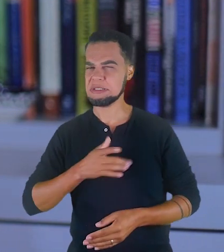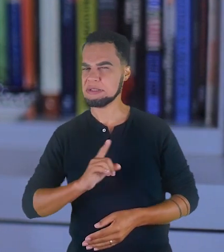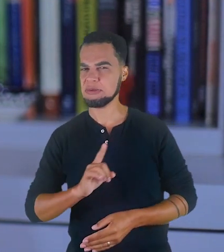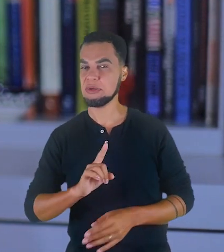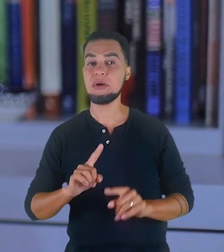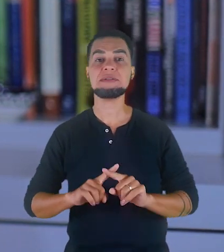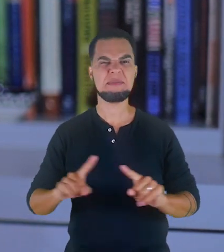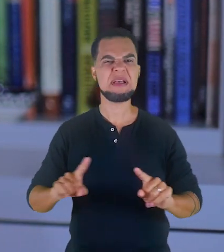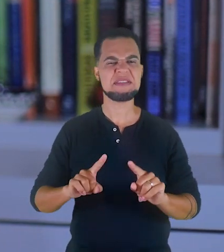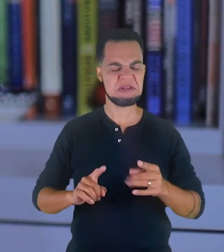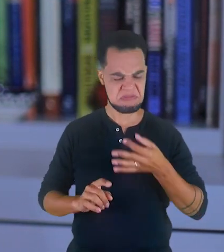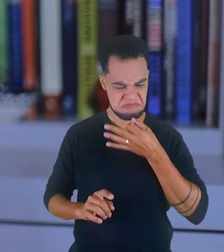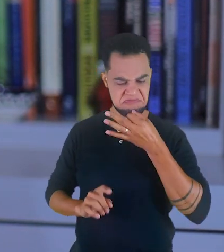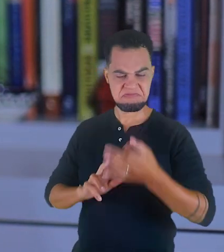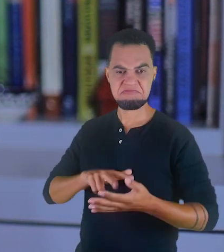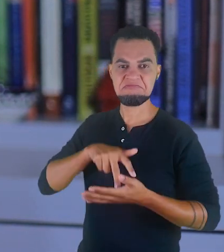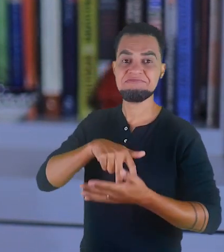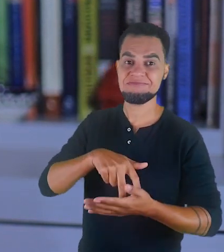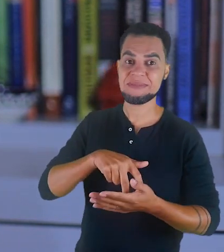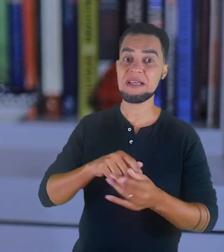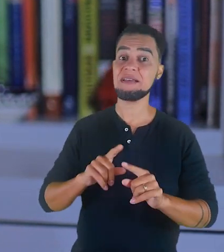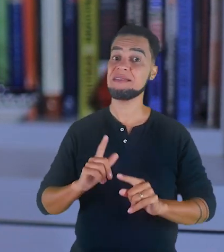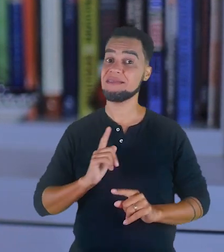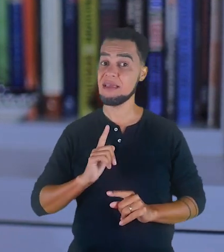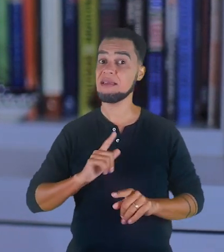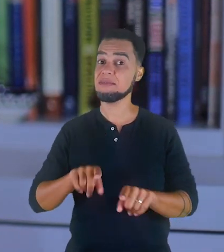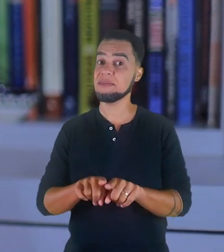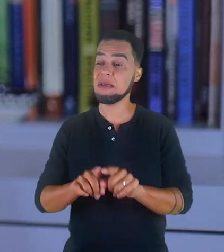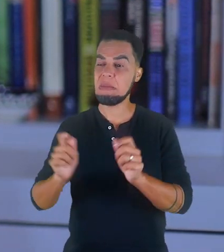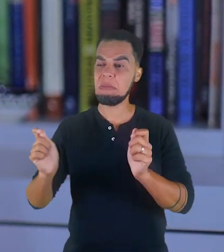in which there is even results in politicization, right?